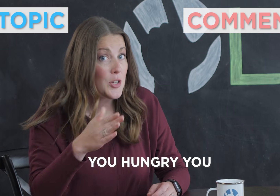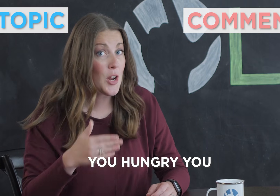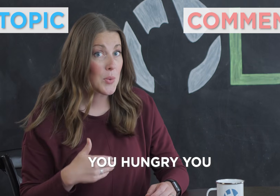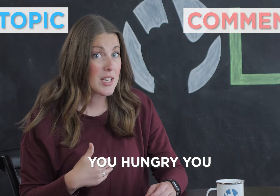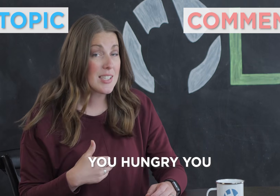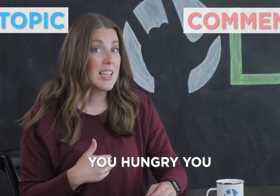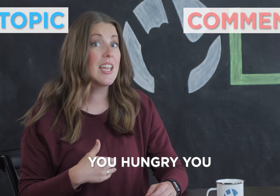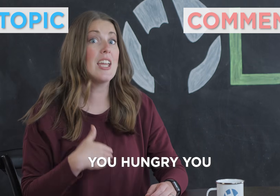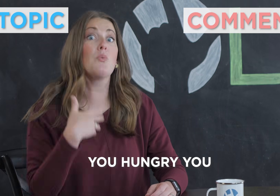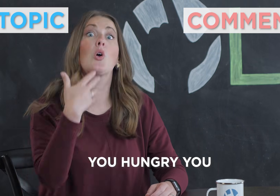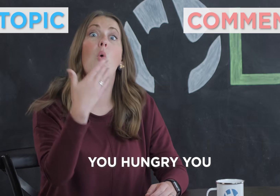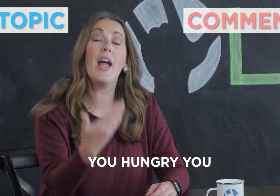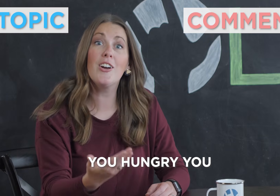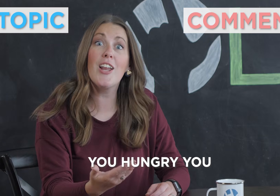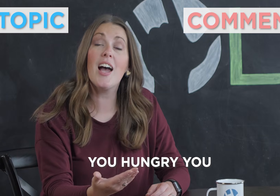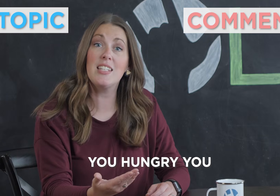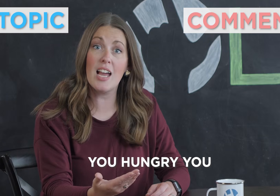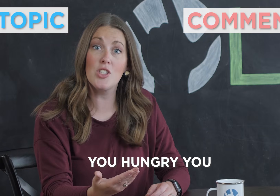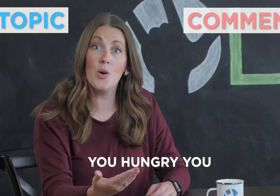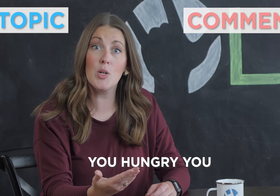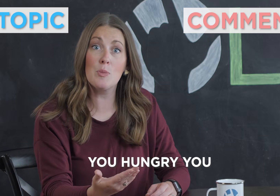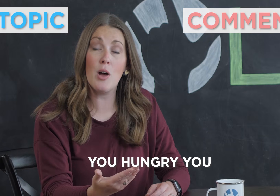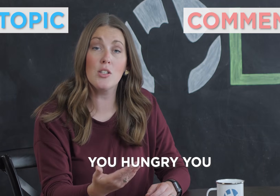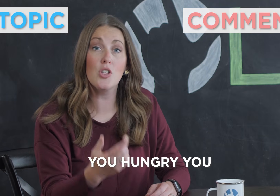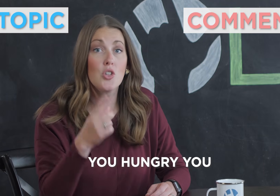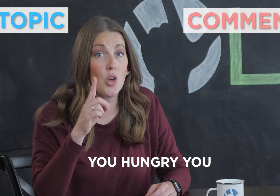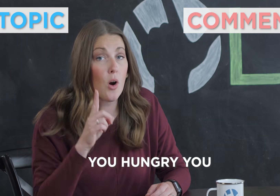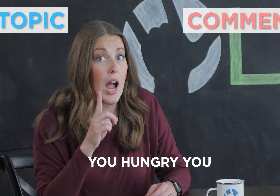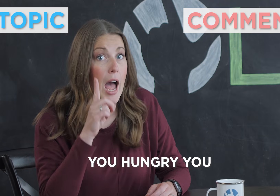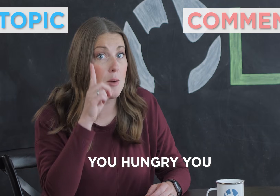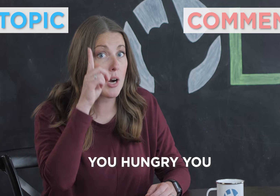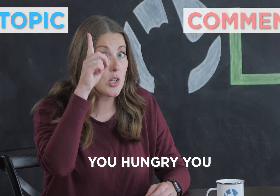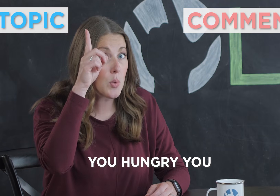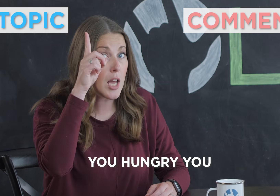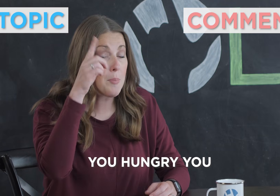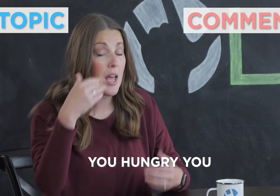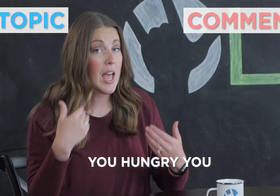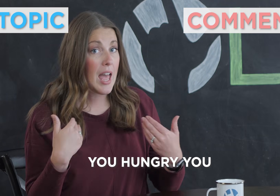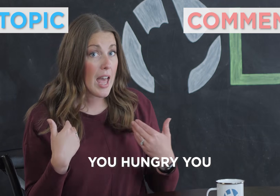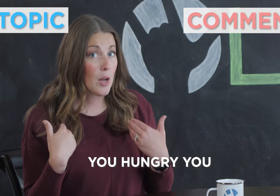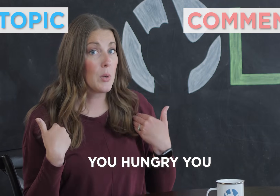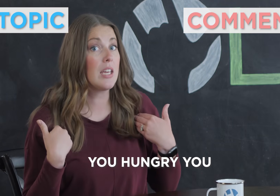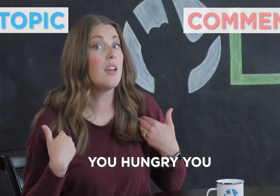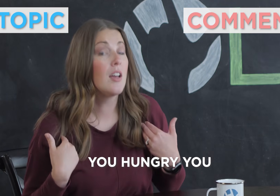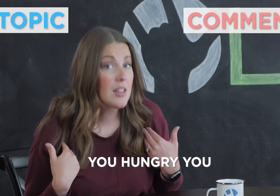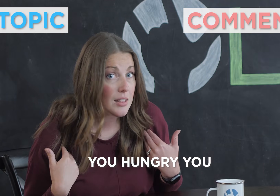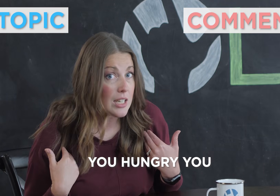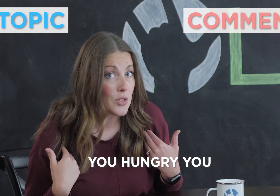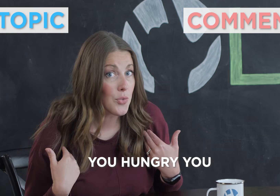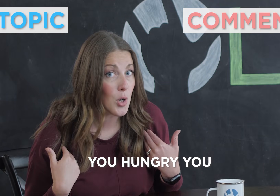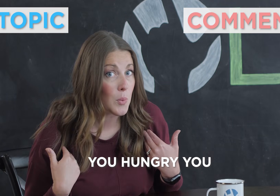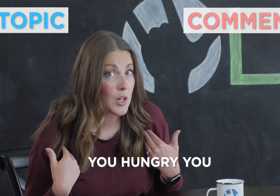Notice it required a yes/no response, so our eyebrows went up and we leaned forward.